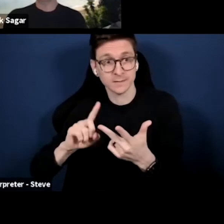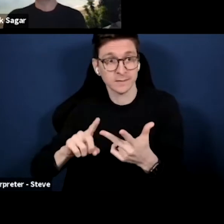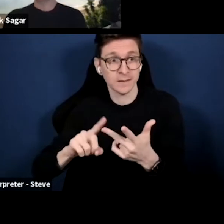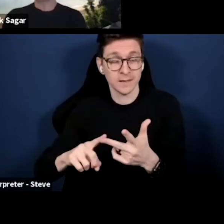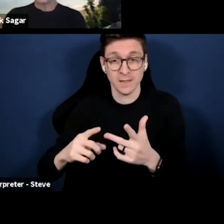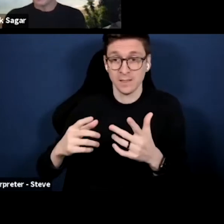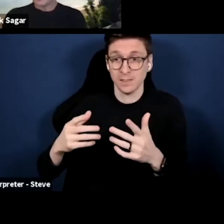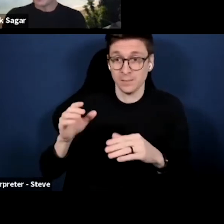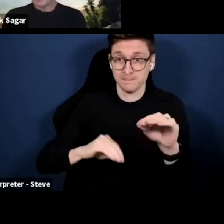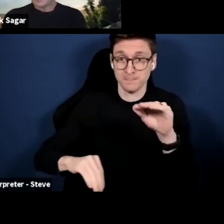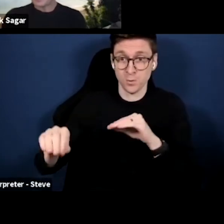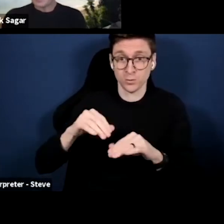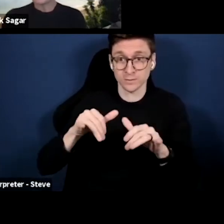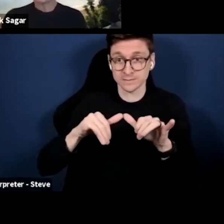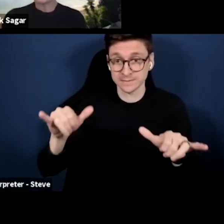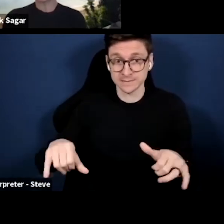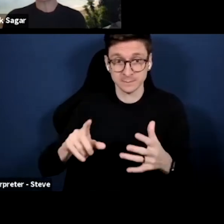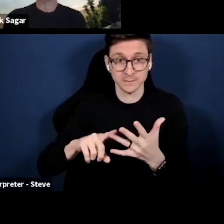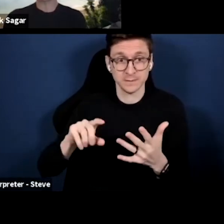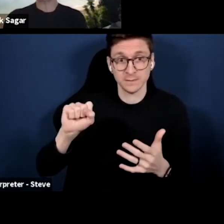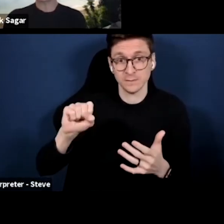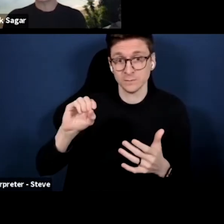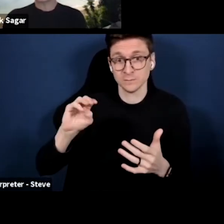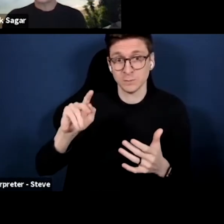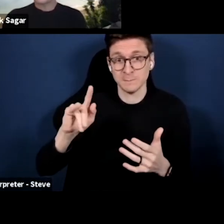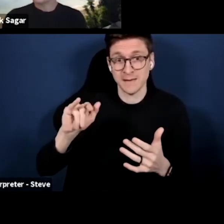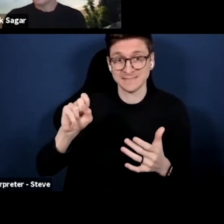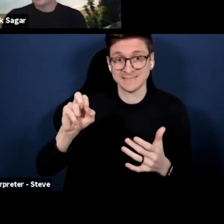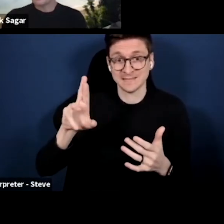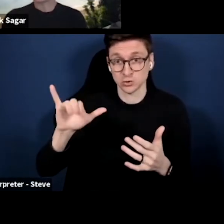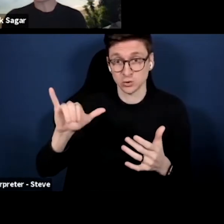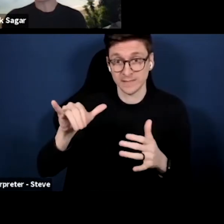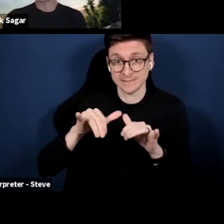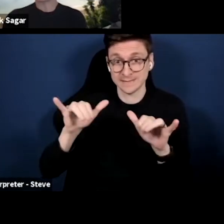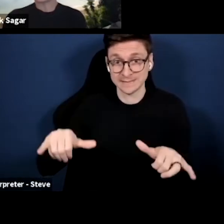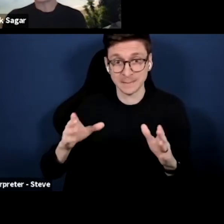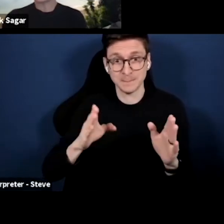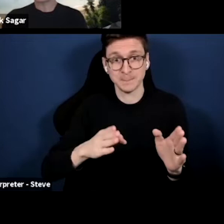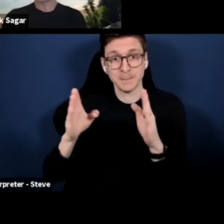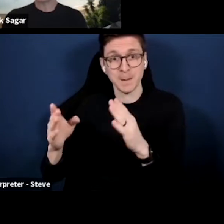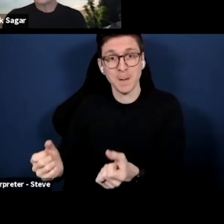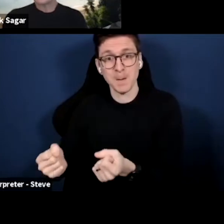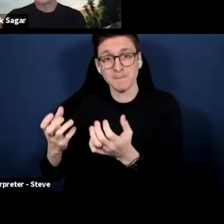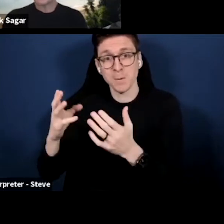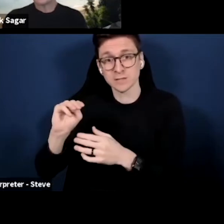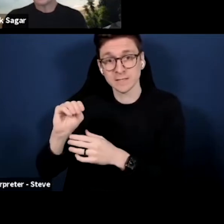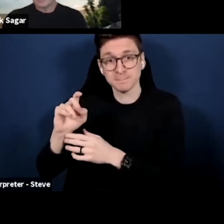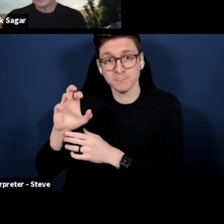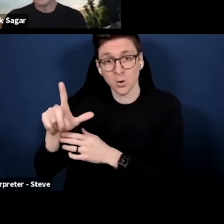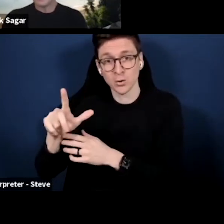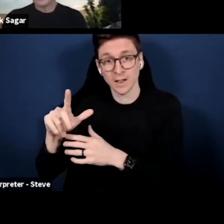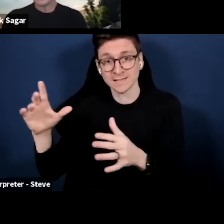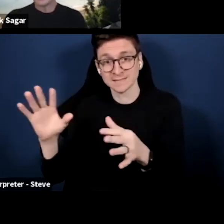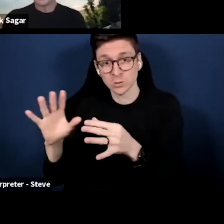models of the somatosensory system multimodal association perception and even imagination